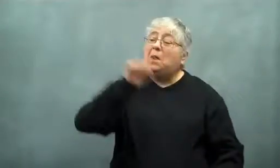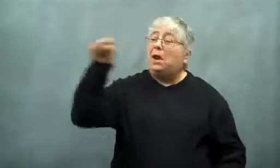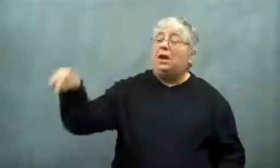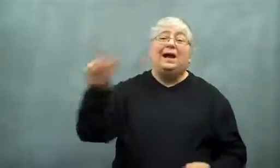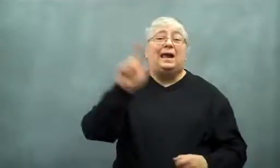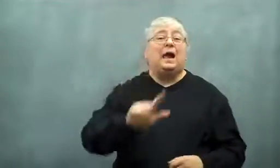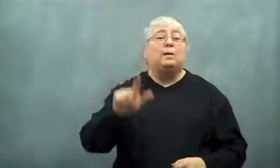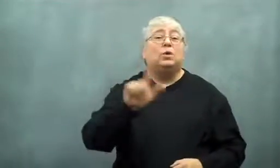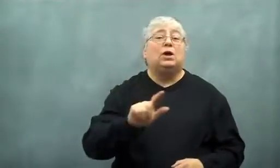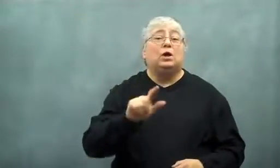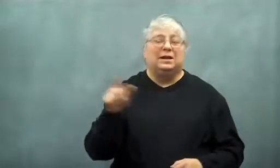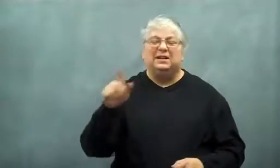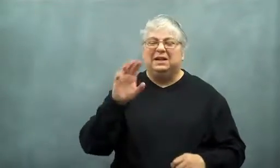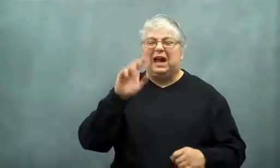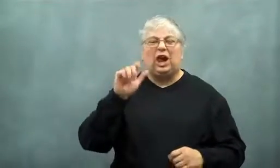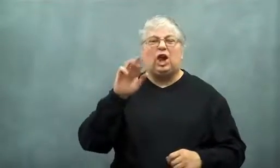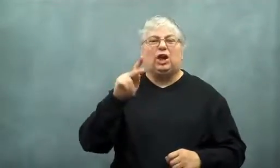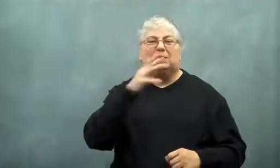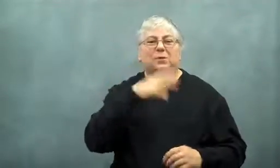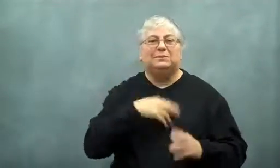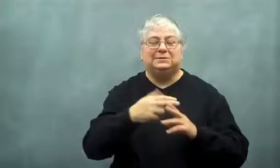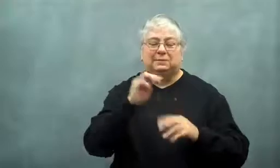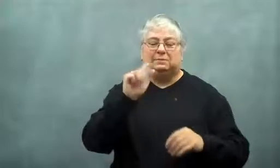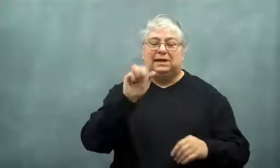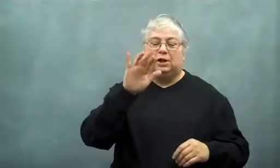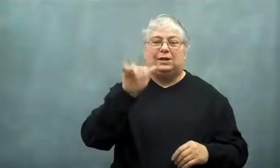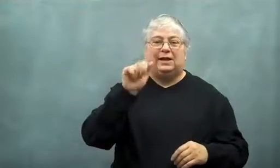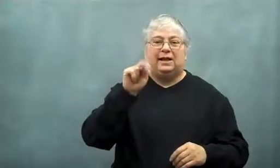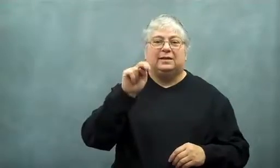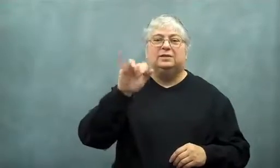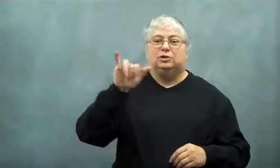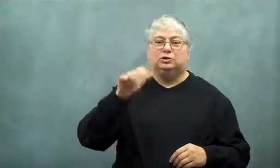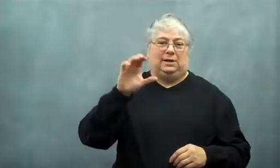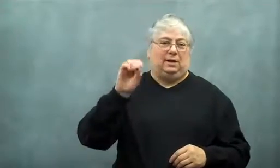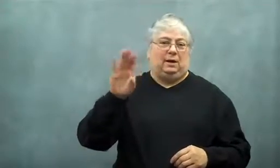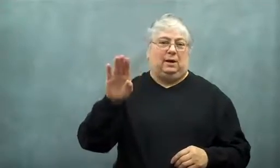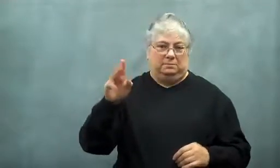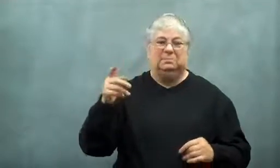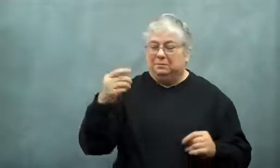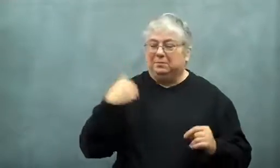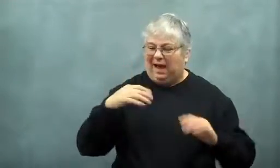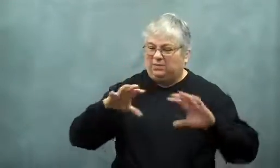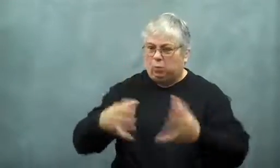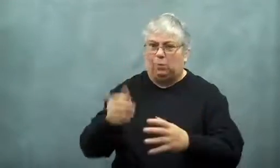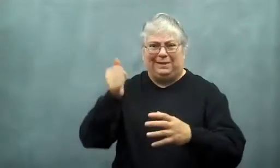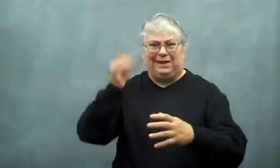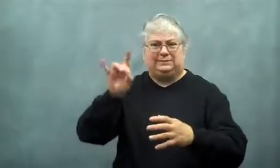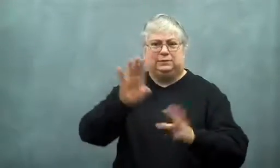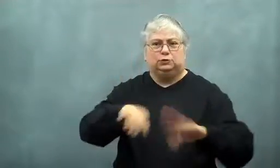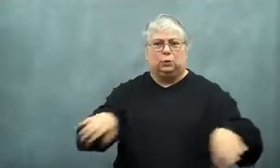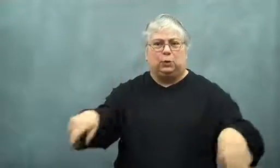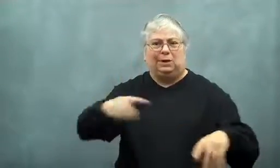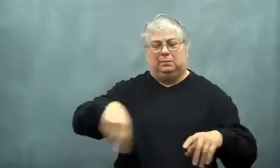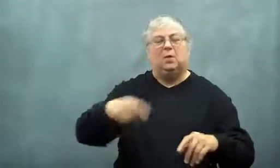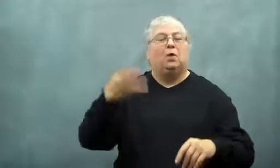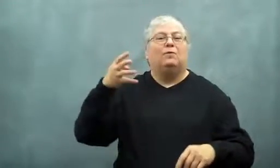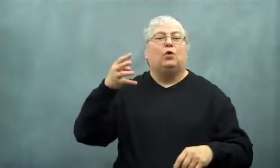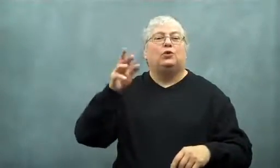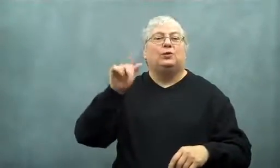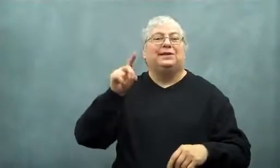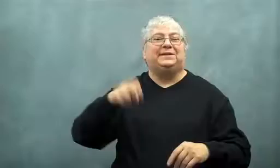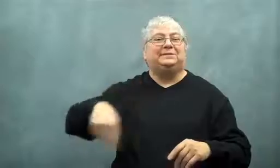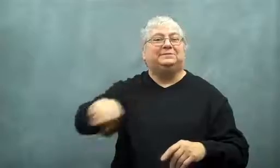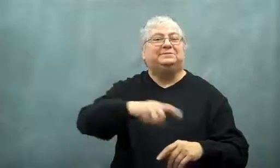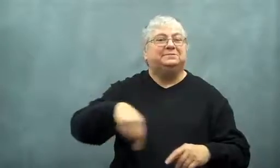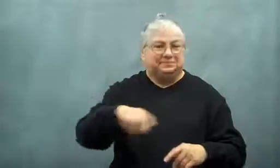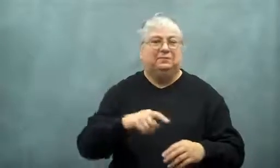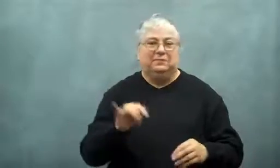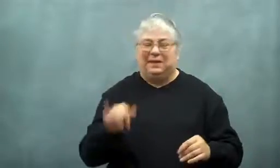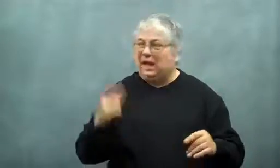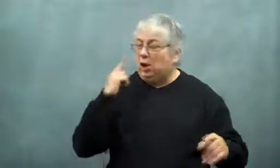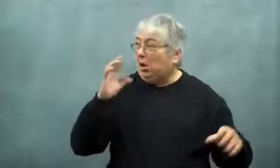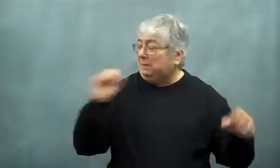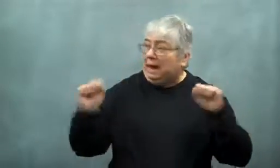In the library, clerk Maryann Jacob had 18 fourth graders.